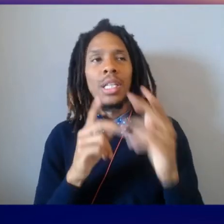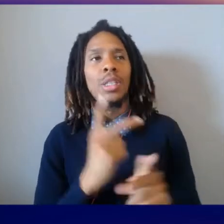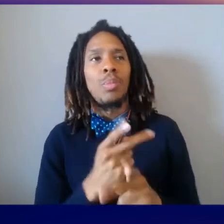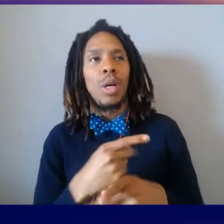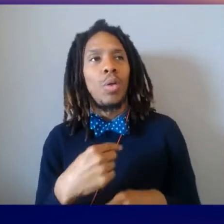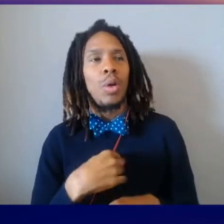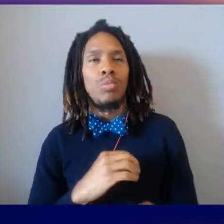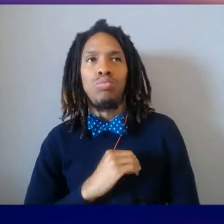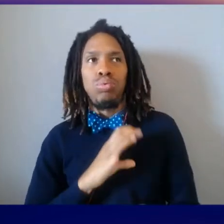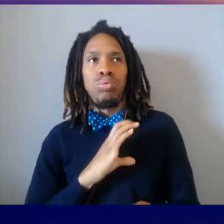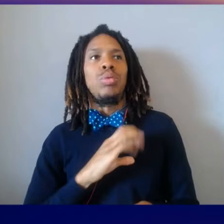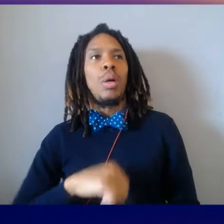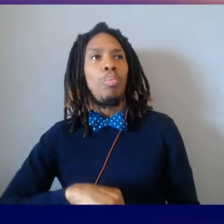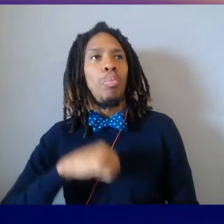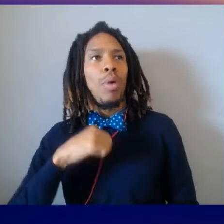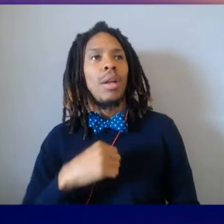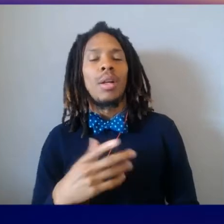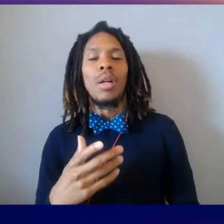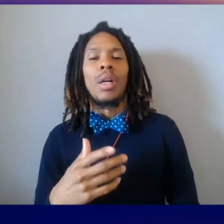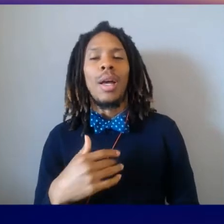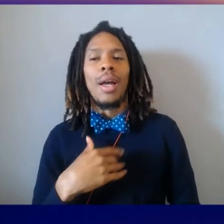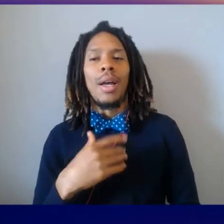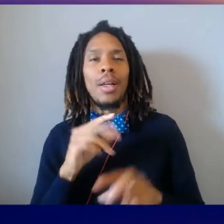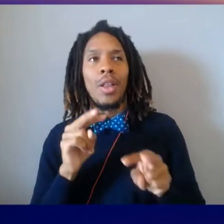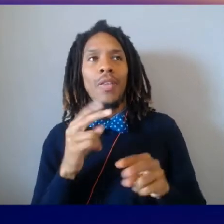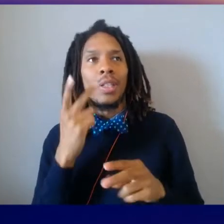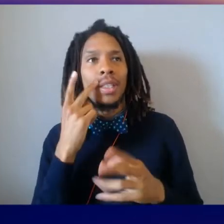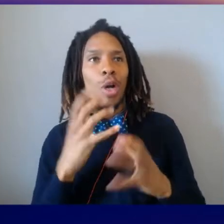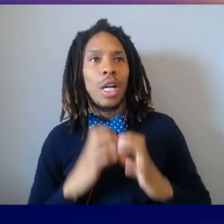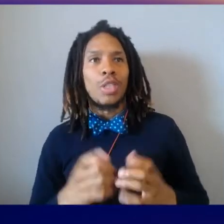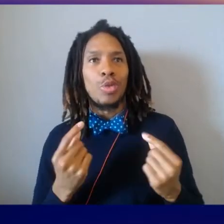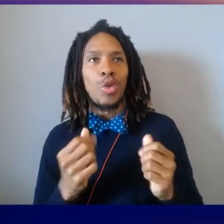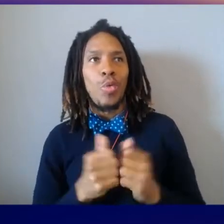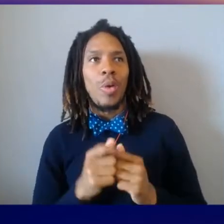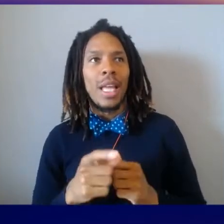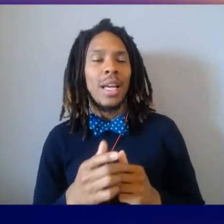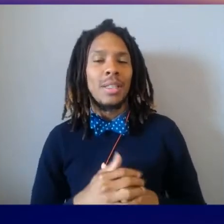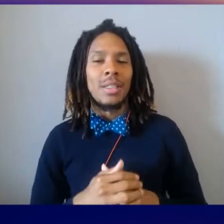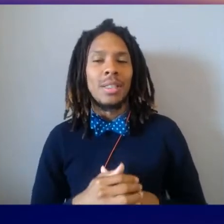We can't wait to see what customers built with it. Its so cool. Yeah. Awesome. - Awesome.